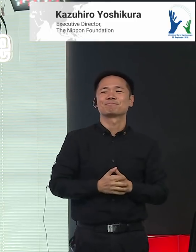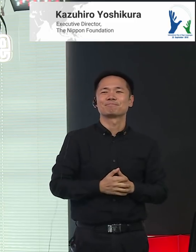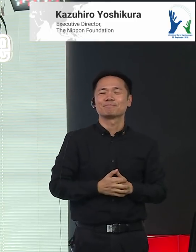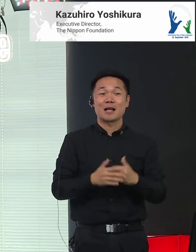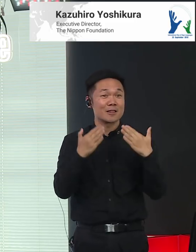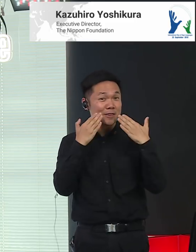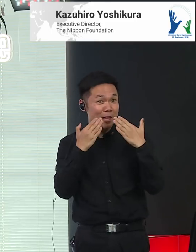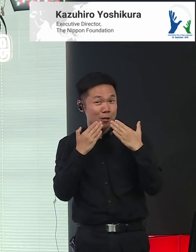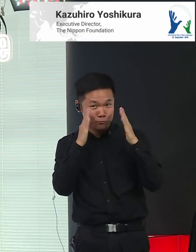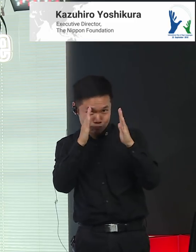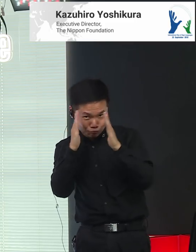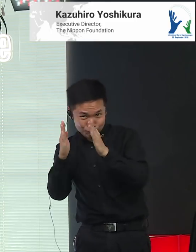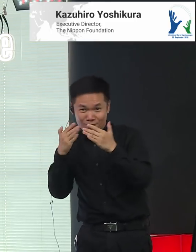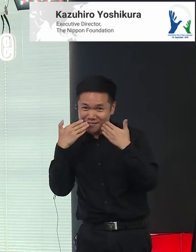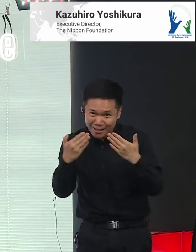need your cooperation to do so, and for